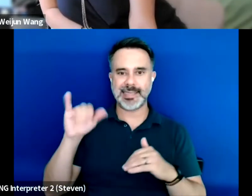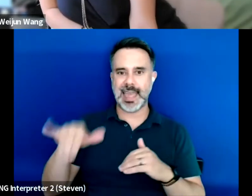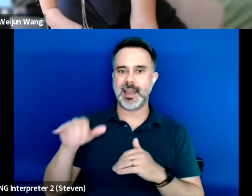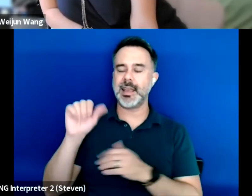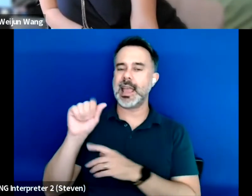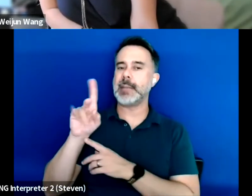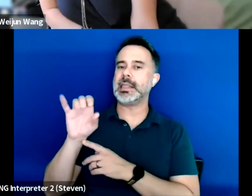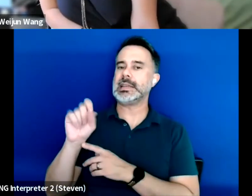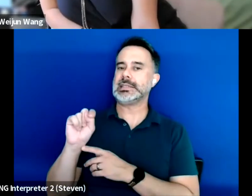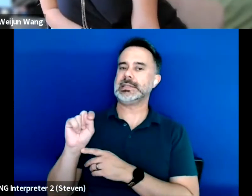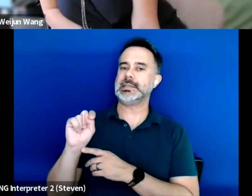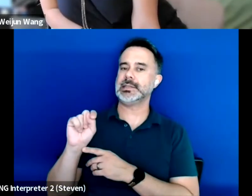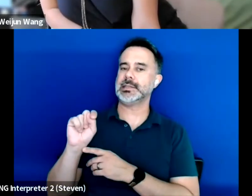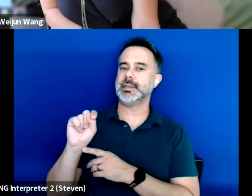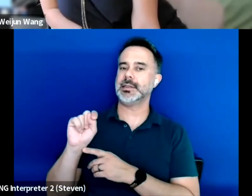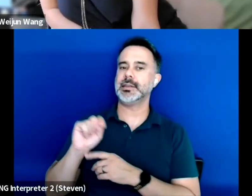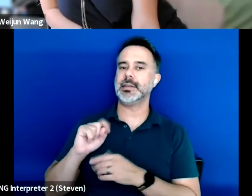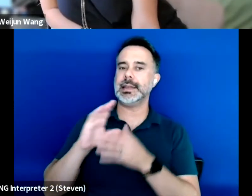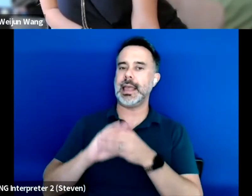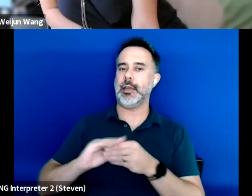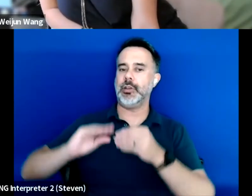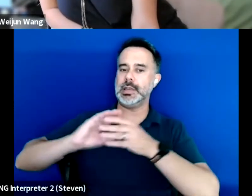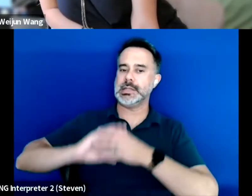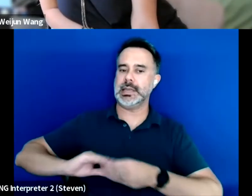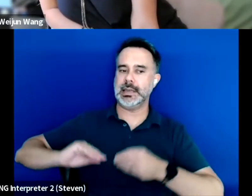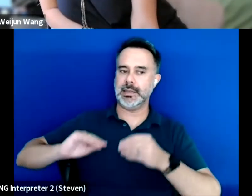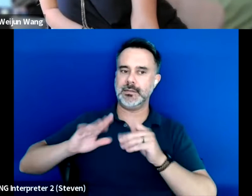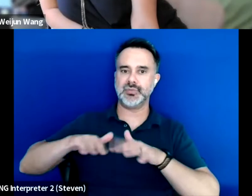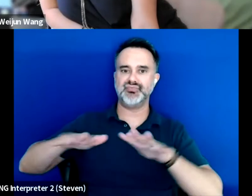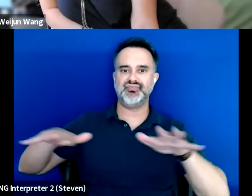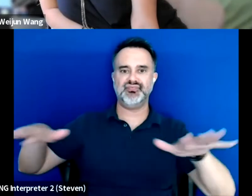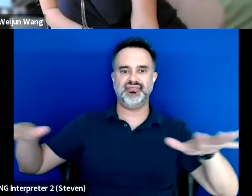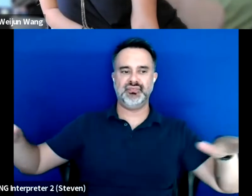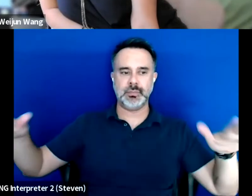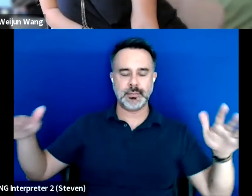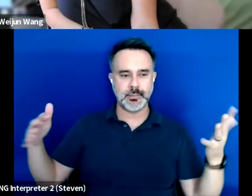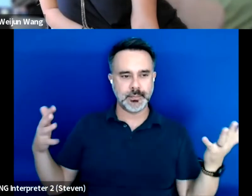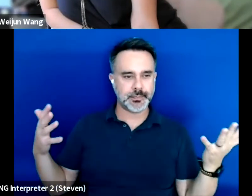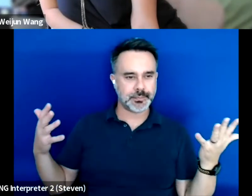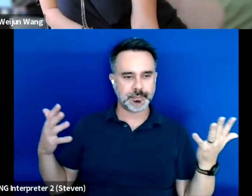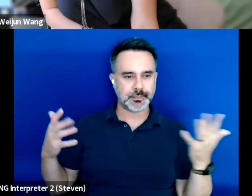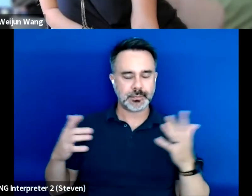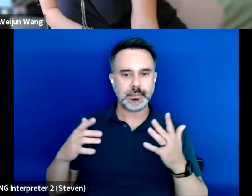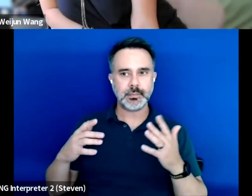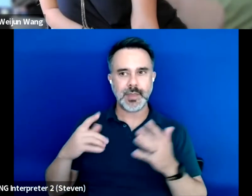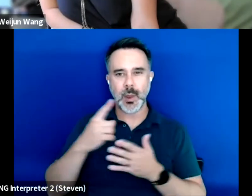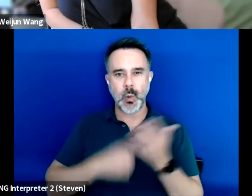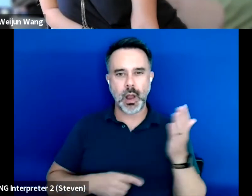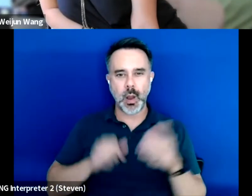I always think about this article that I read about the author of Seabiscuit.